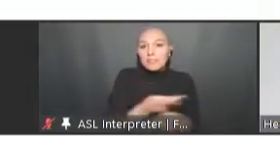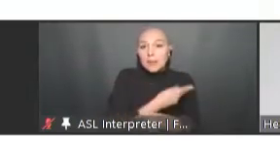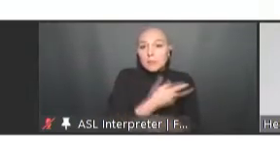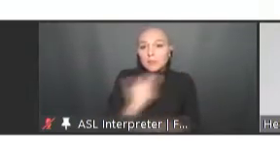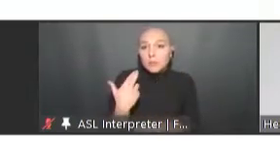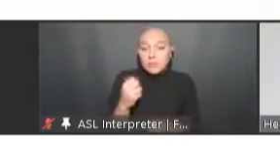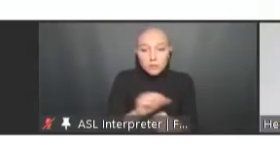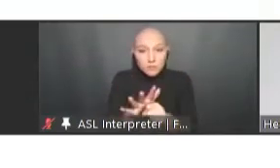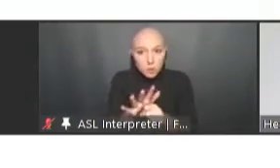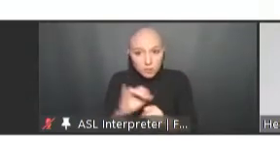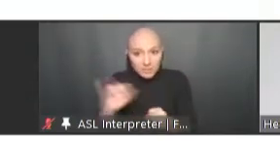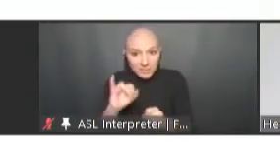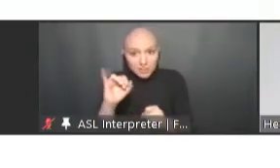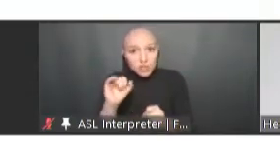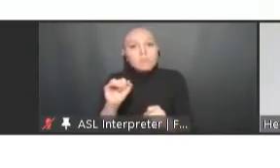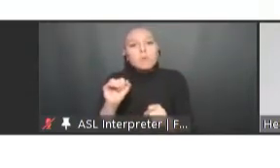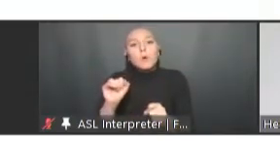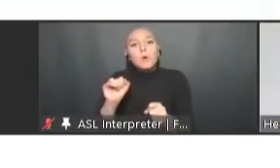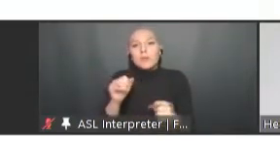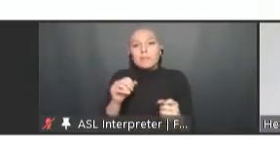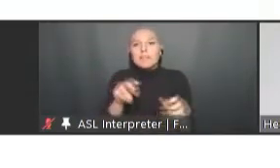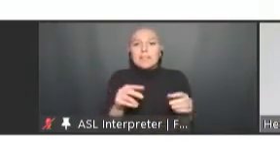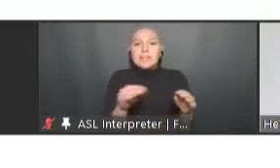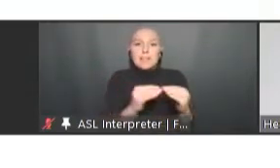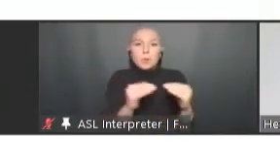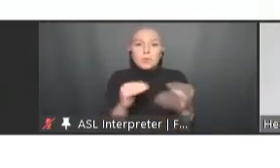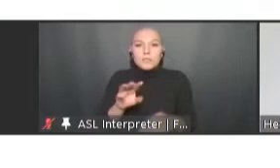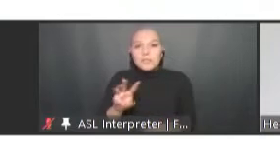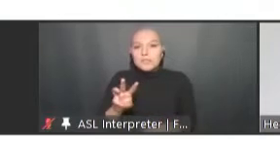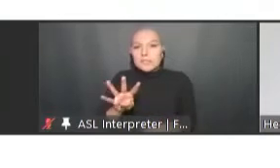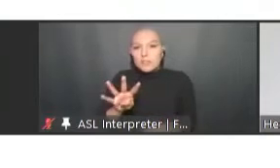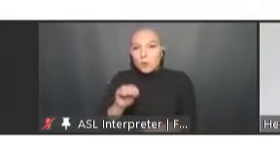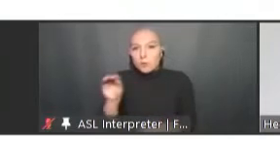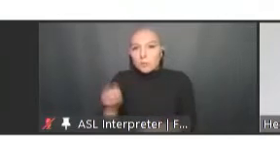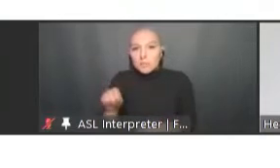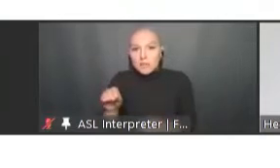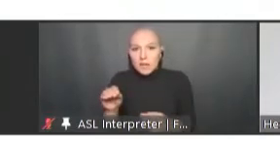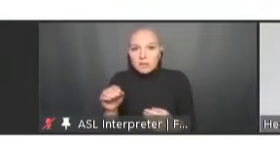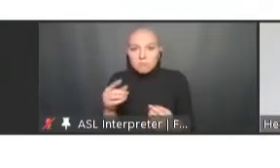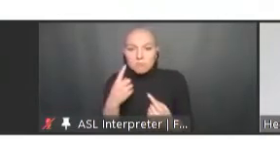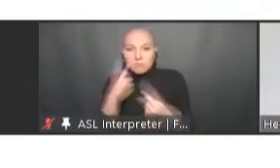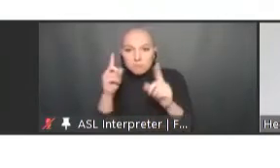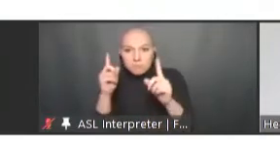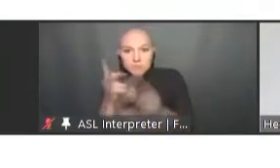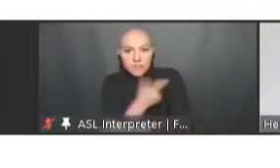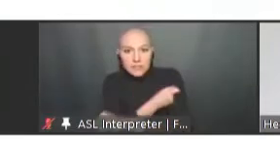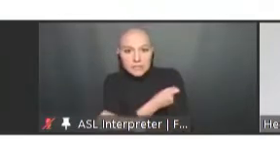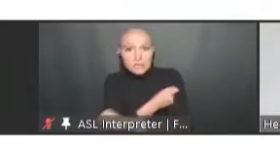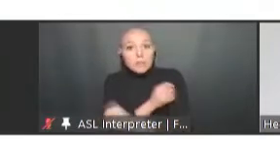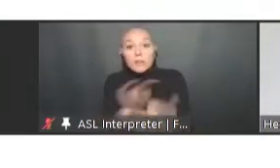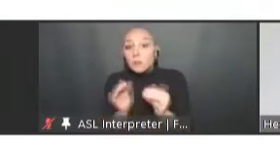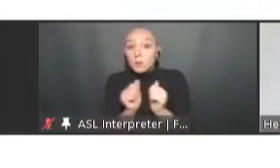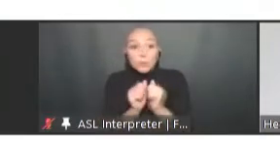or 64 percent VE compared to fully vaccinated adults without a booster dose, and five times